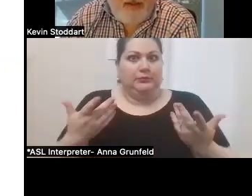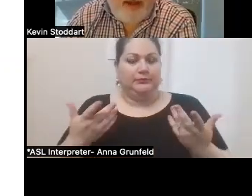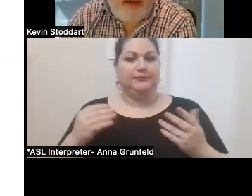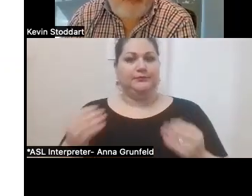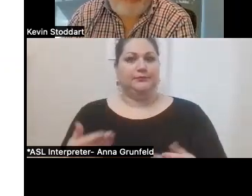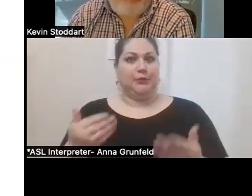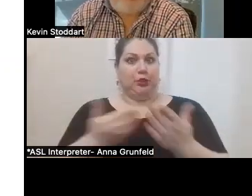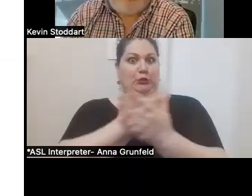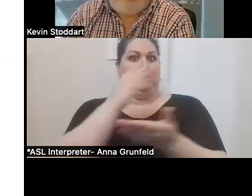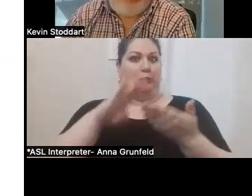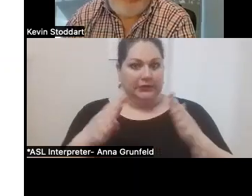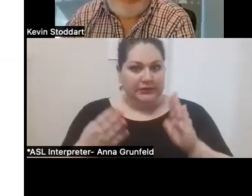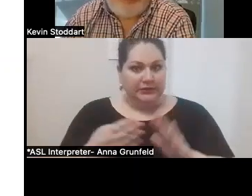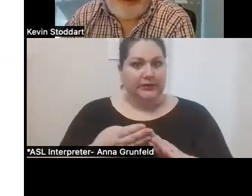They have problems with changes.